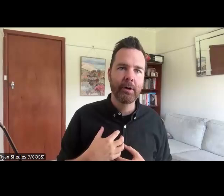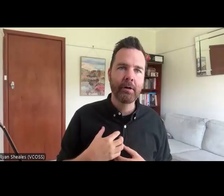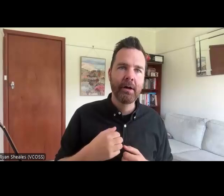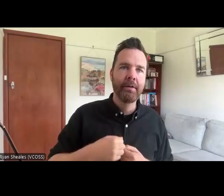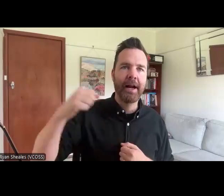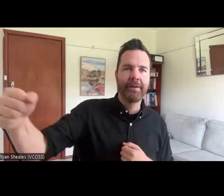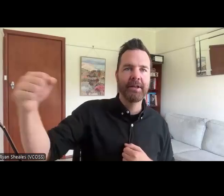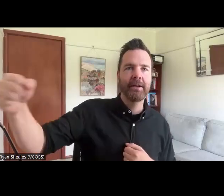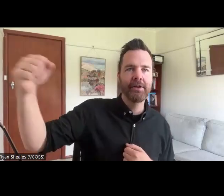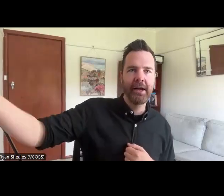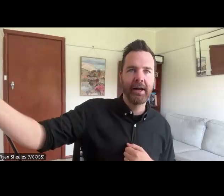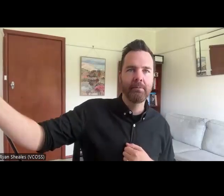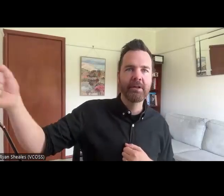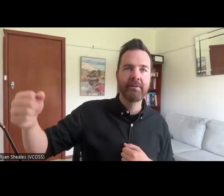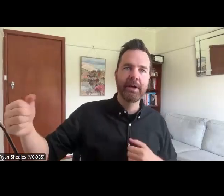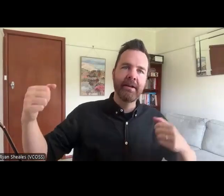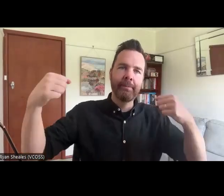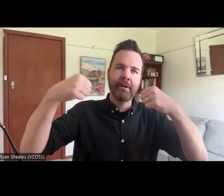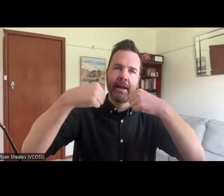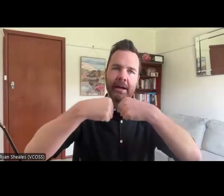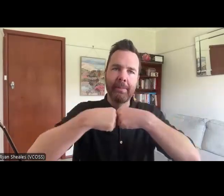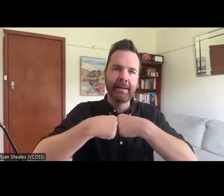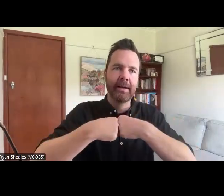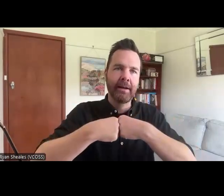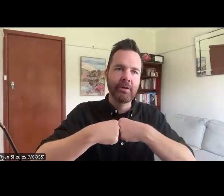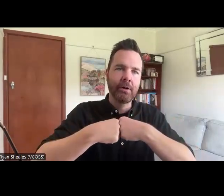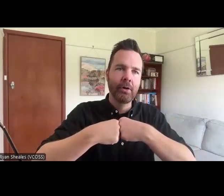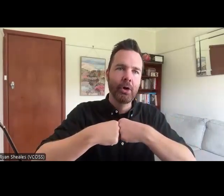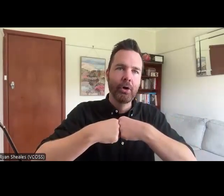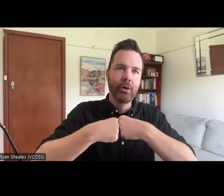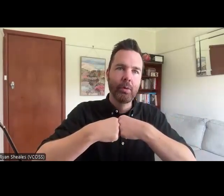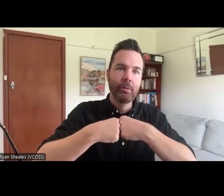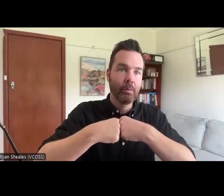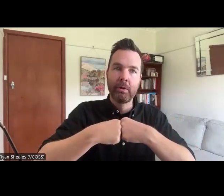world that others are going to share, because if we can tap into that and make that connection we're